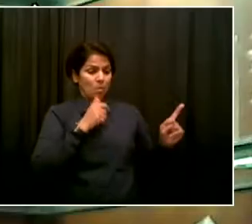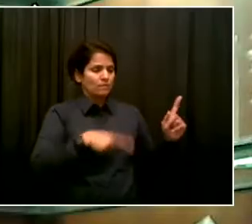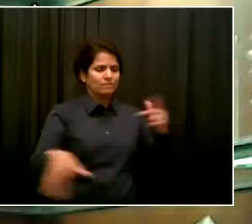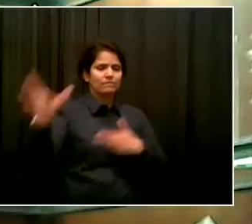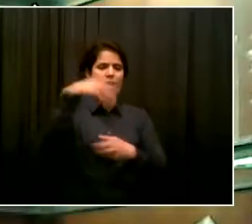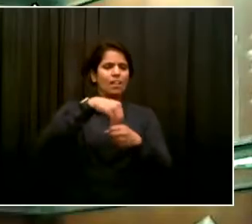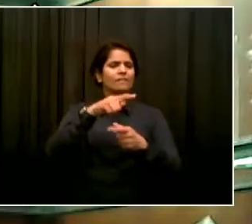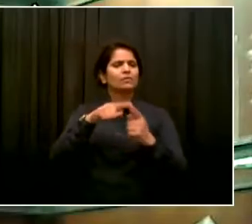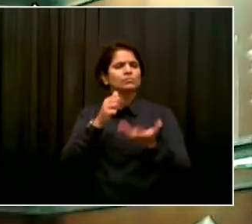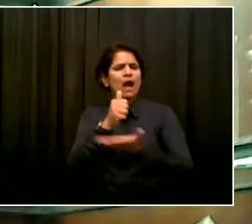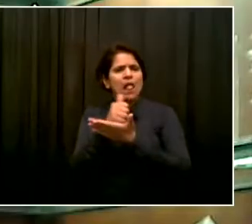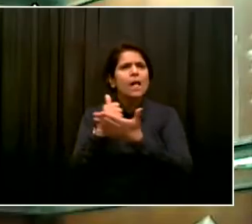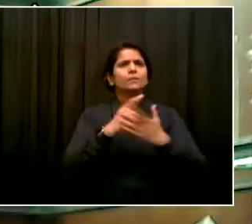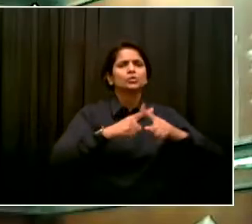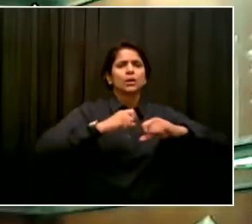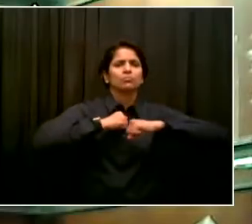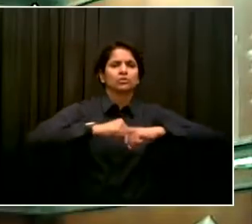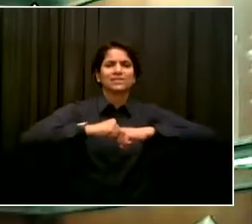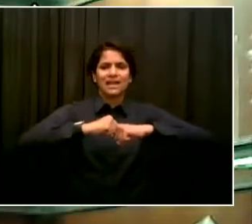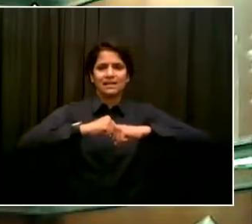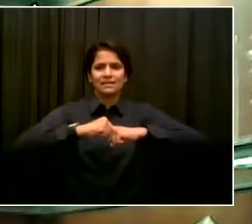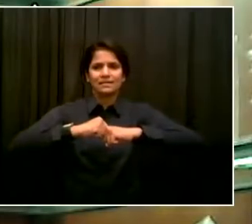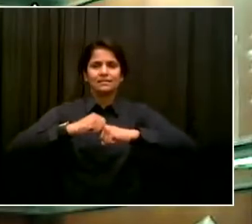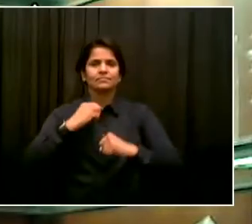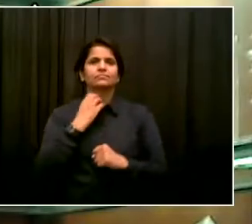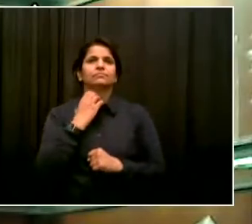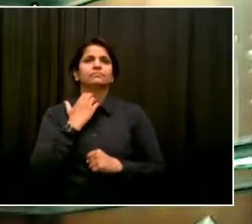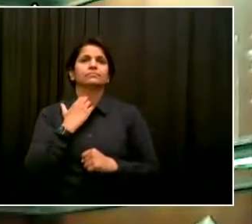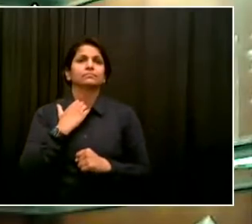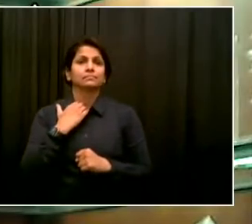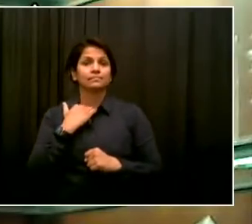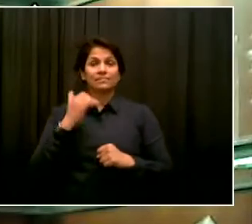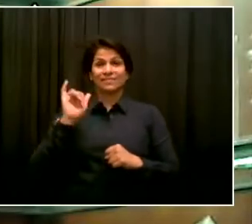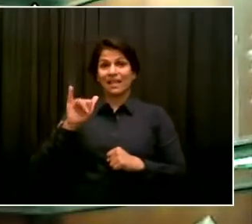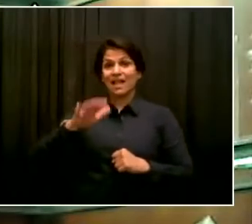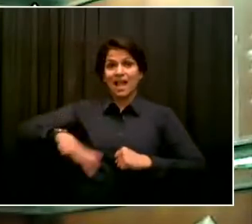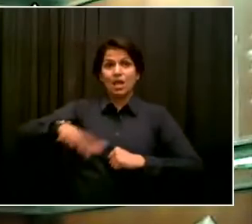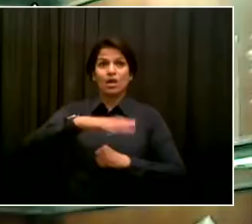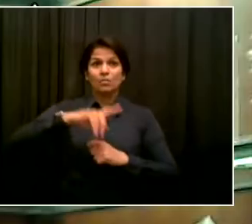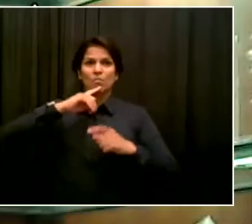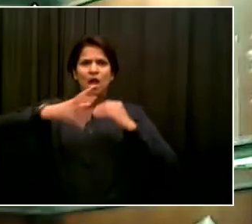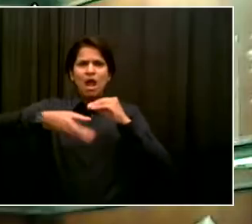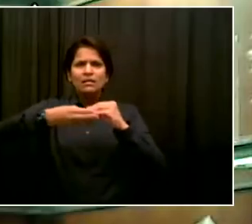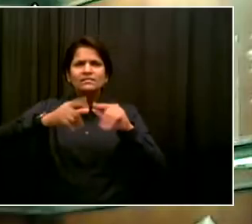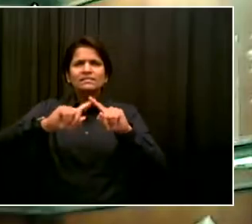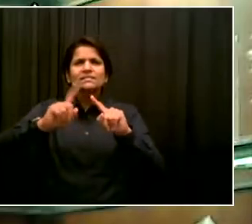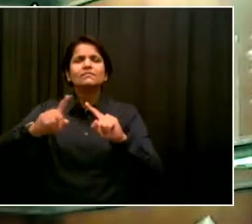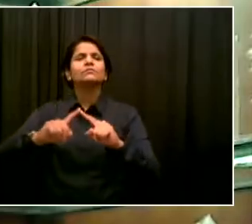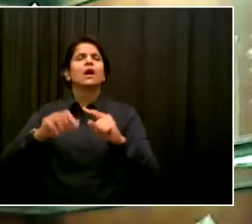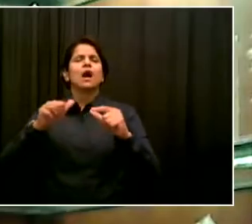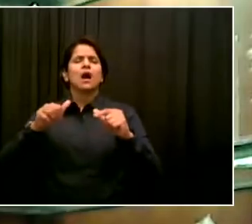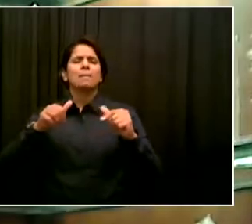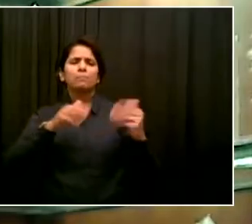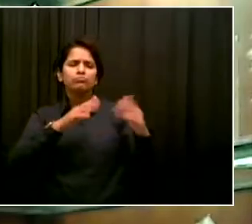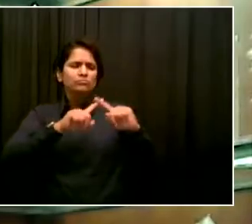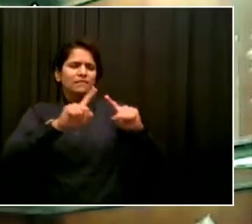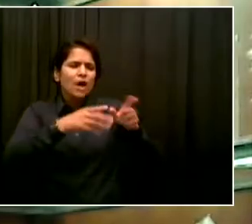AND EESING THE CURE VIOLENCE INITIATIVE NOW NDEXPAED IN BOTH THE ASTORIA HOUSES AND WOODSIDE HOUSES